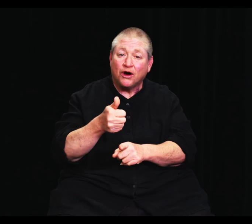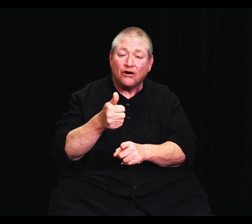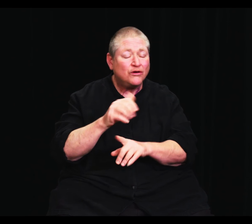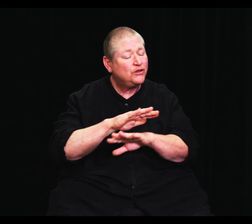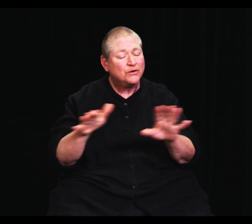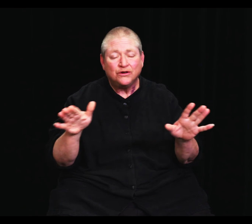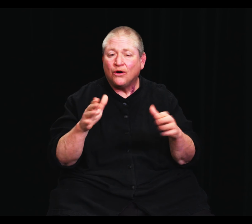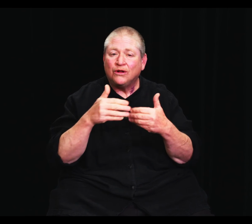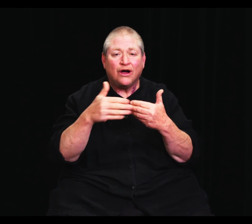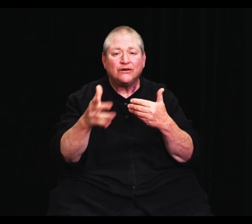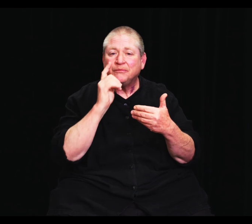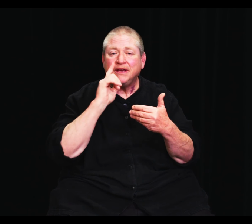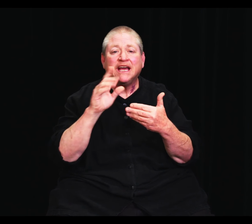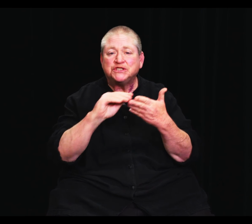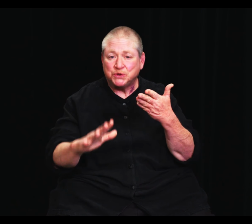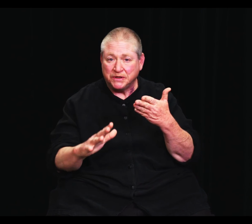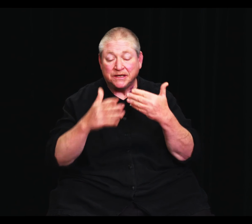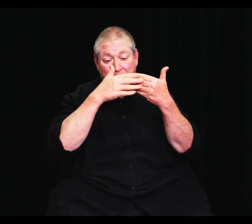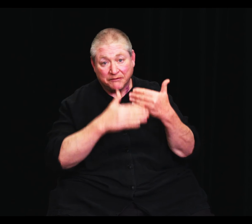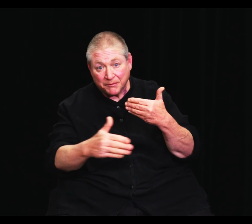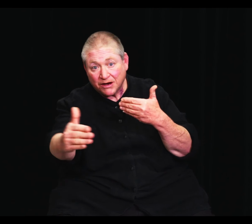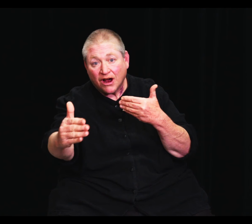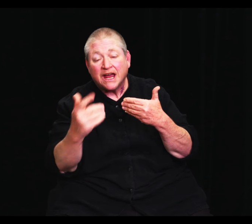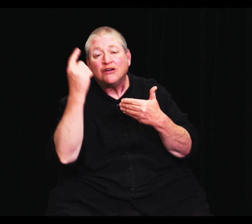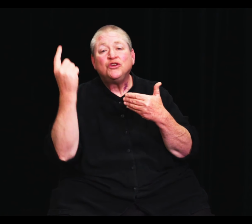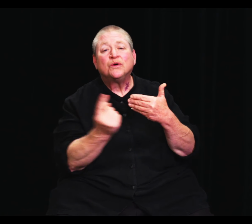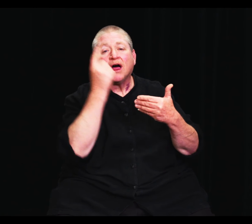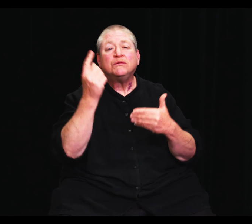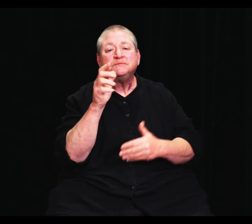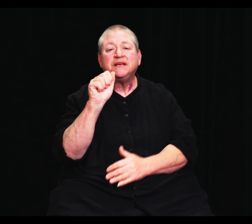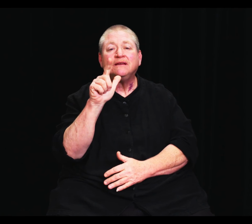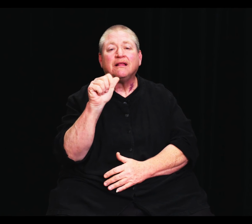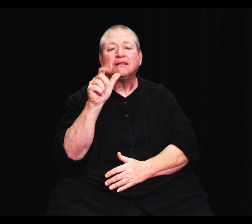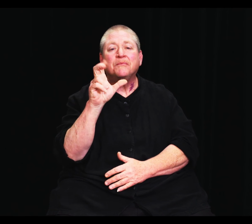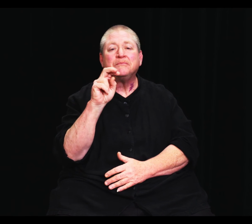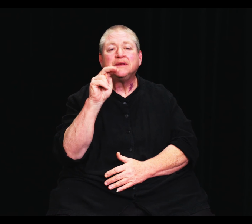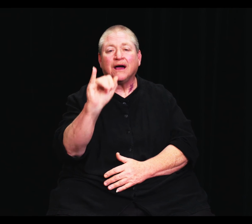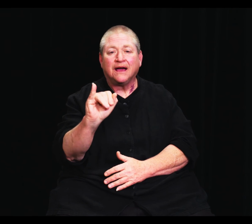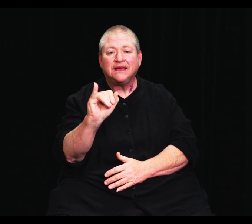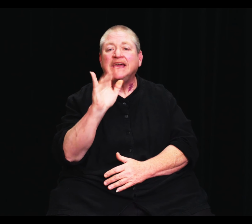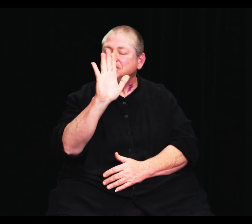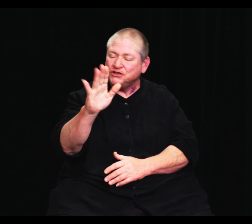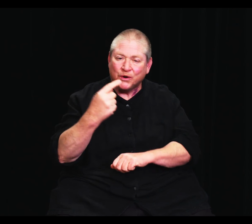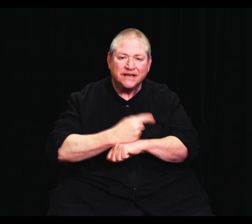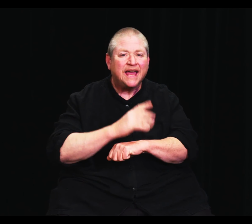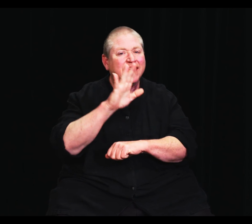of becoming a graduate of Western Washington University, and tomorrow, you will no longer be a student, but from here on out,